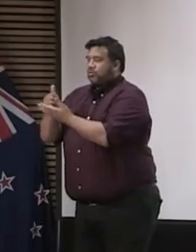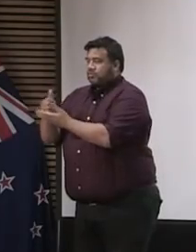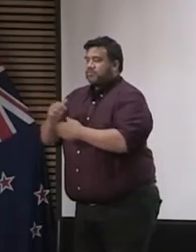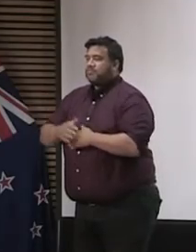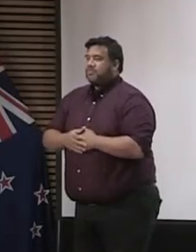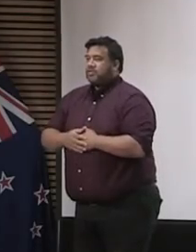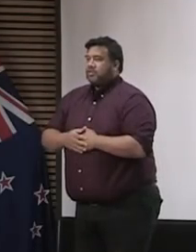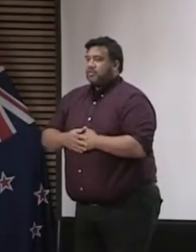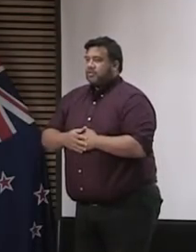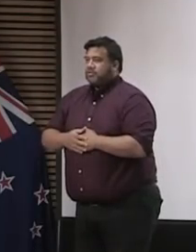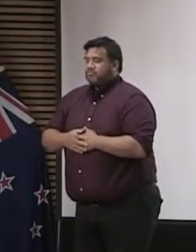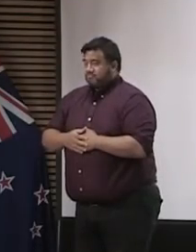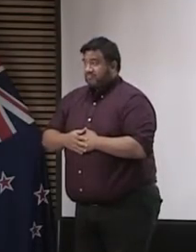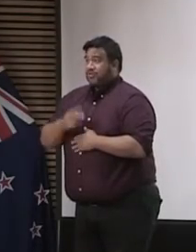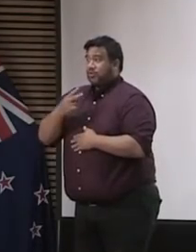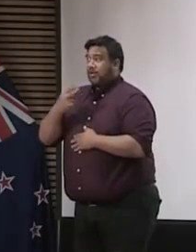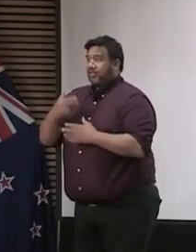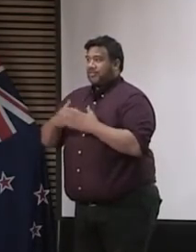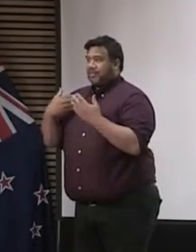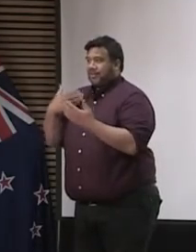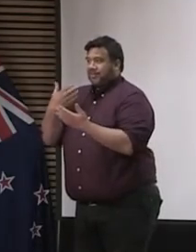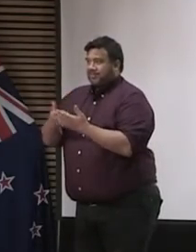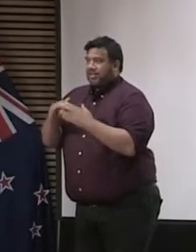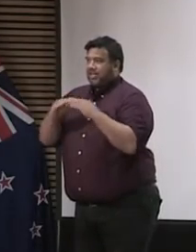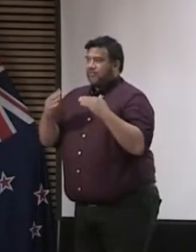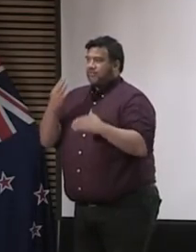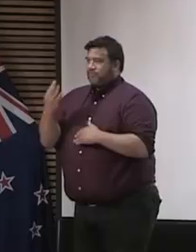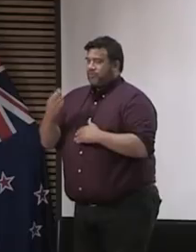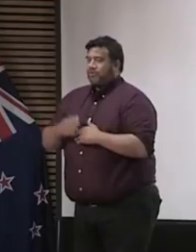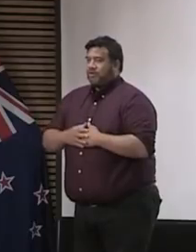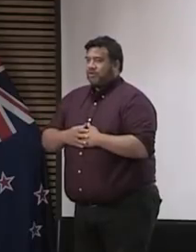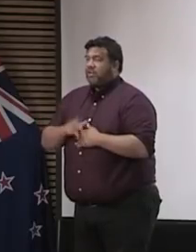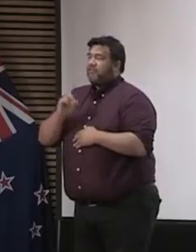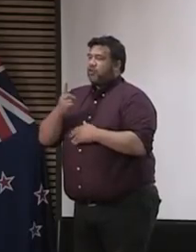I will hand over to Dr Bloomfield for his update and we will run through a couple of